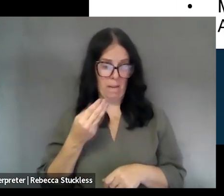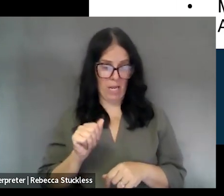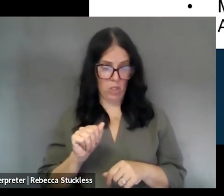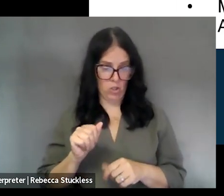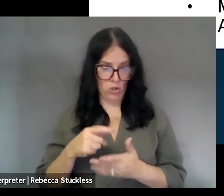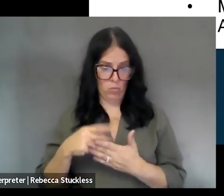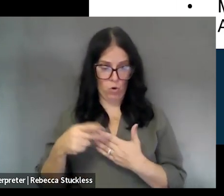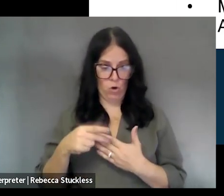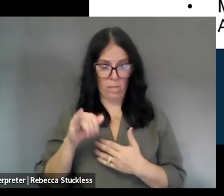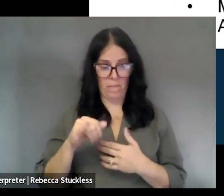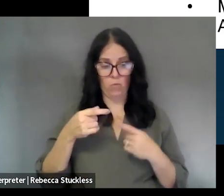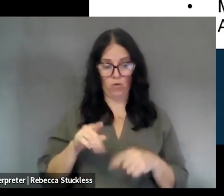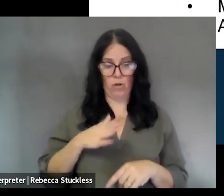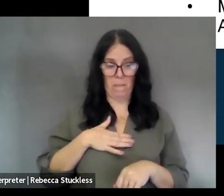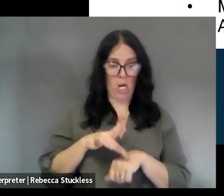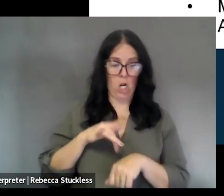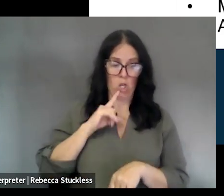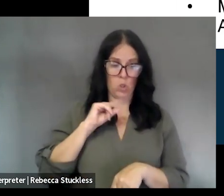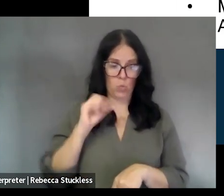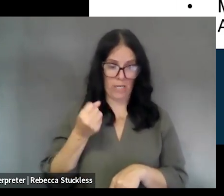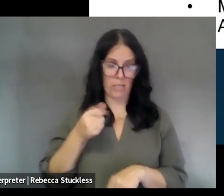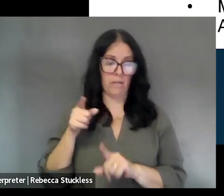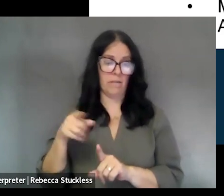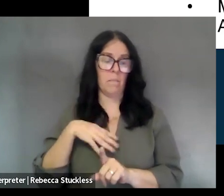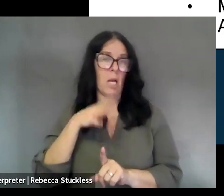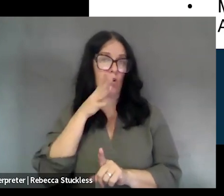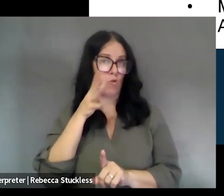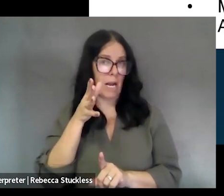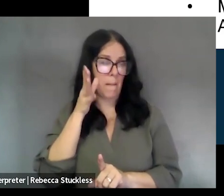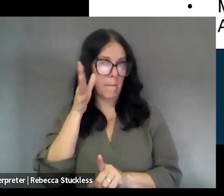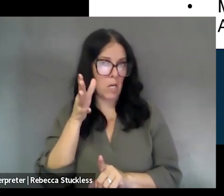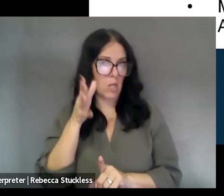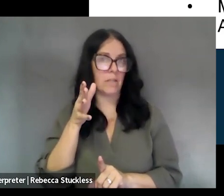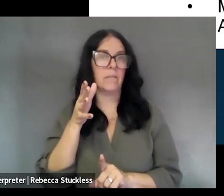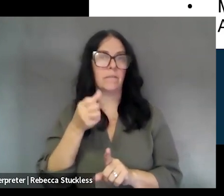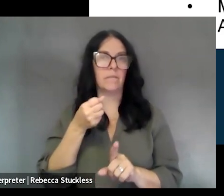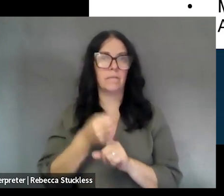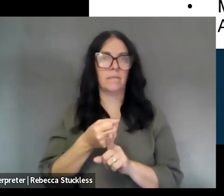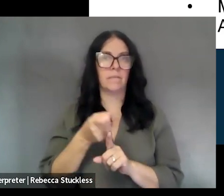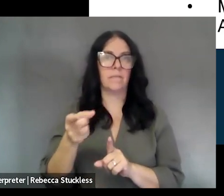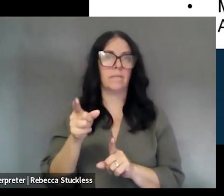early 20s. My grandparent died of gastric cancer right at the beginning; this was the first